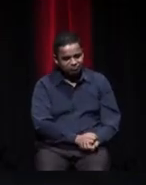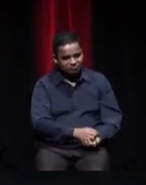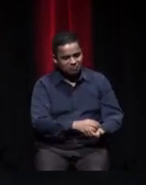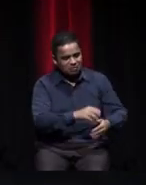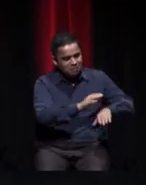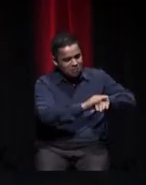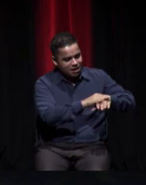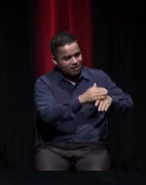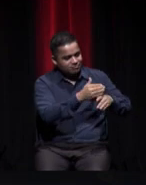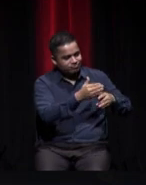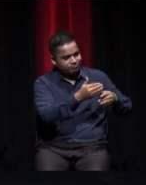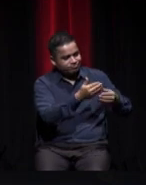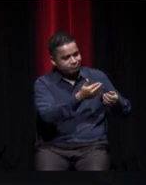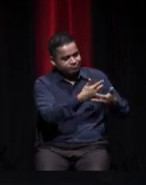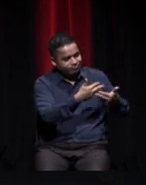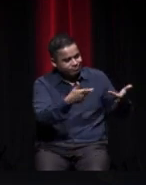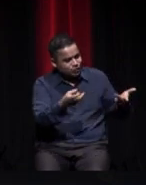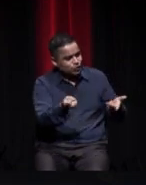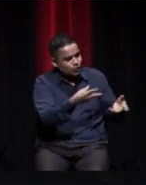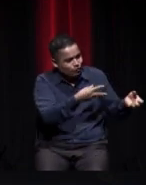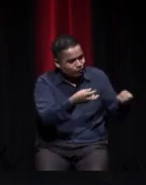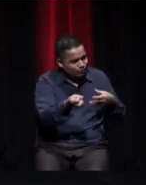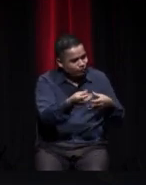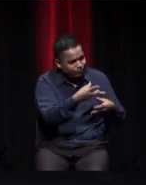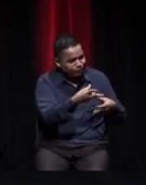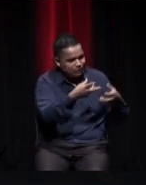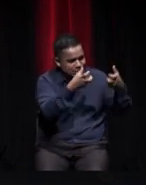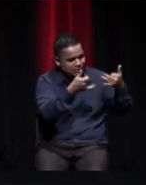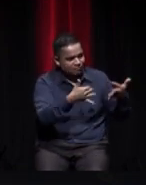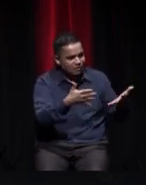when Marx speaks of merchandise, he speaks of a corporeal thing -